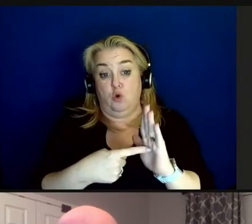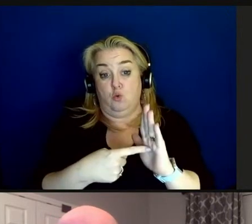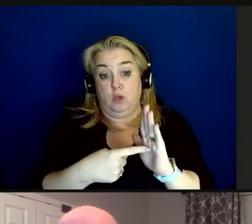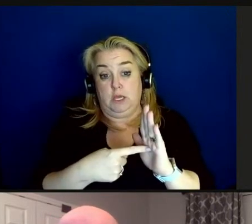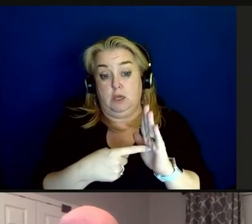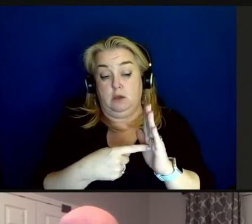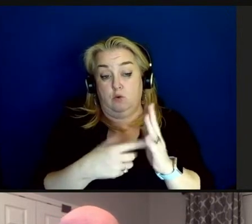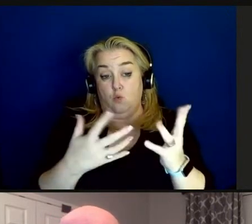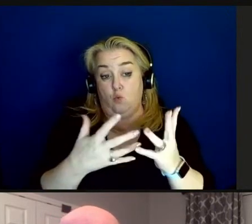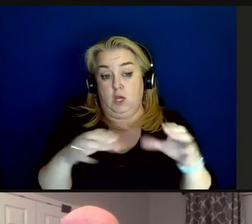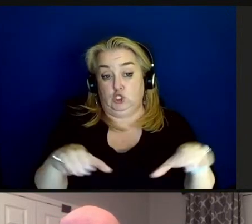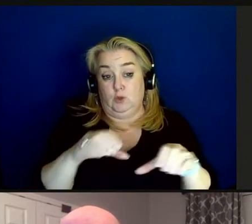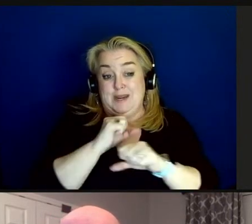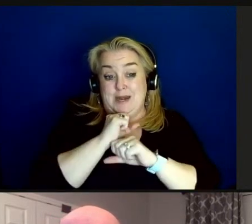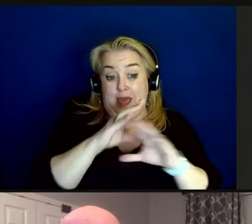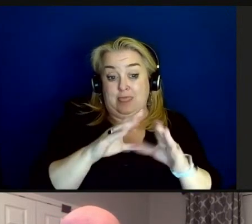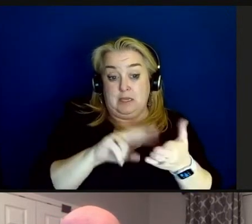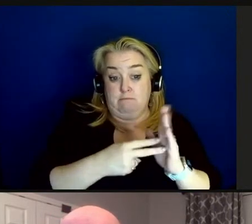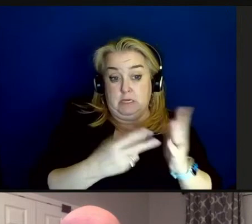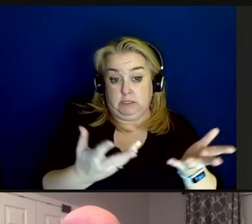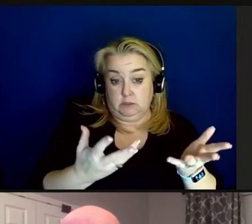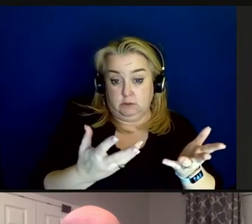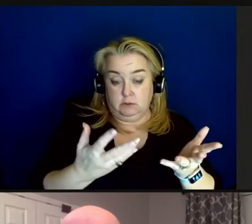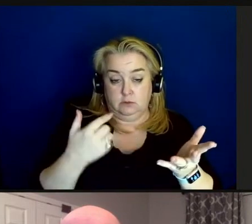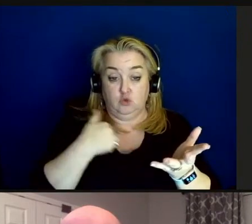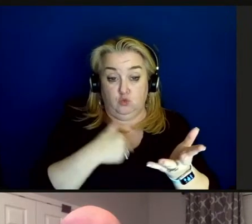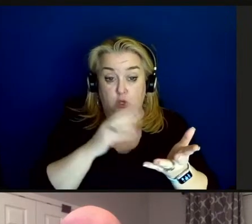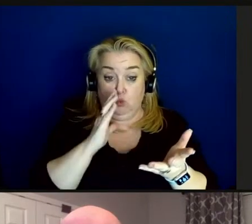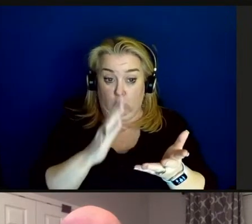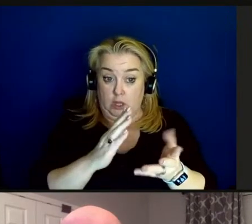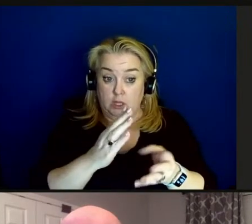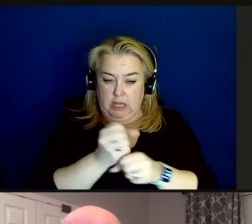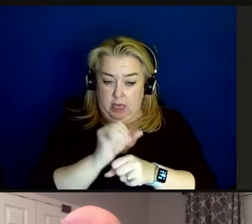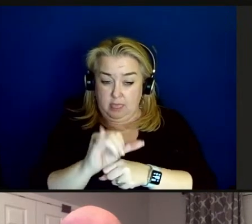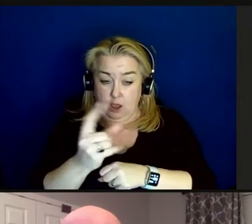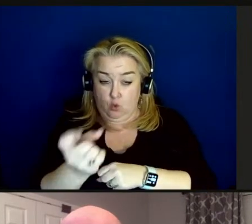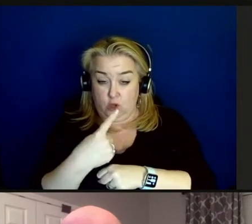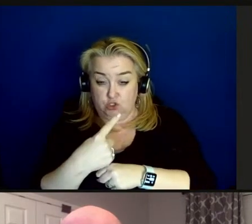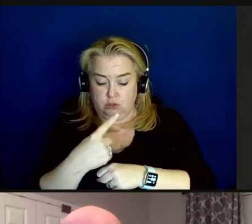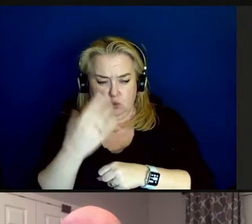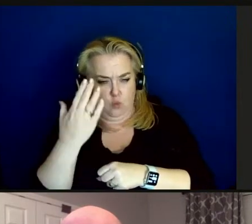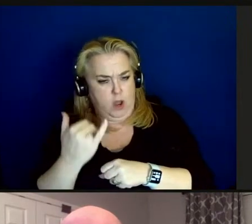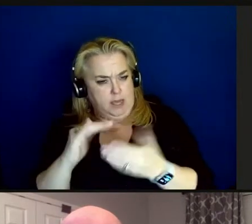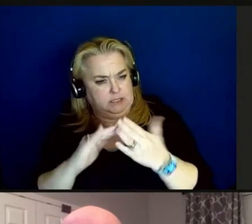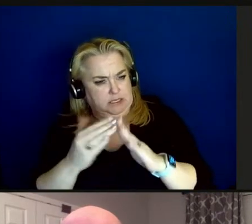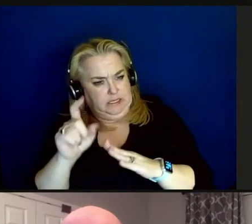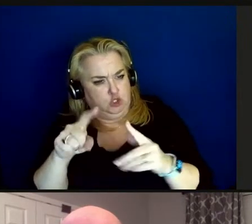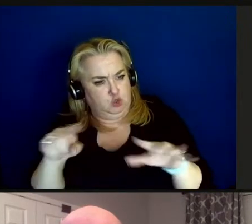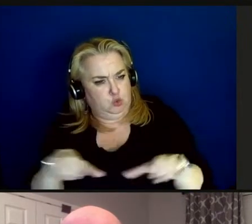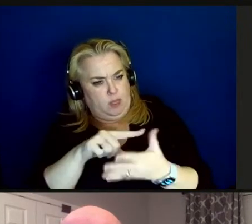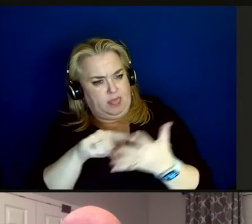BUT THOSE ARE DOES THE REALITY. SO WHAT I THINK IT'S IMPORTANT TO WHEN WE'RE PAYING THESE